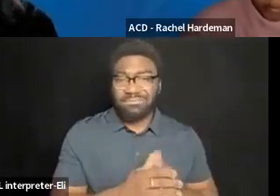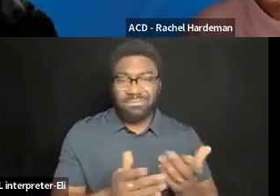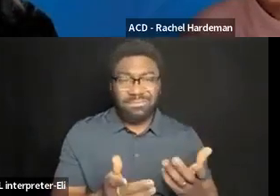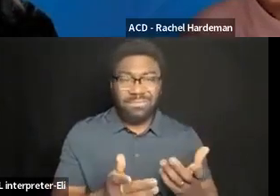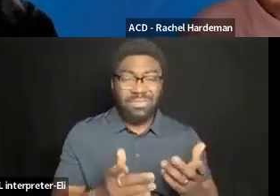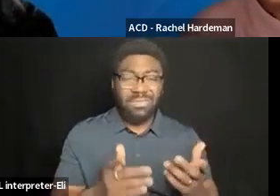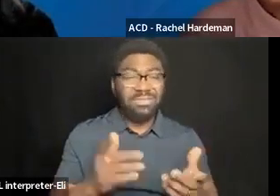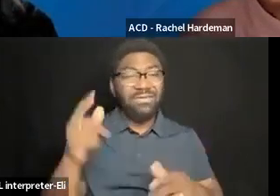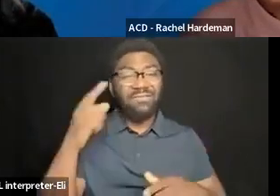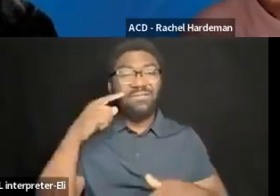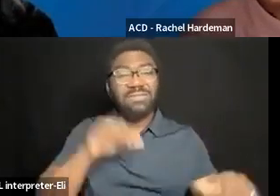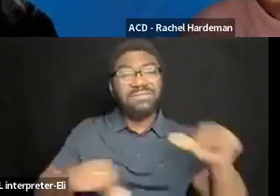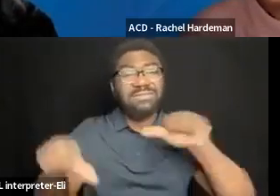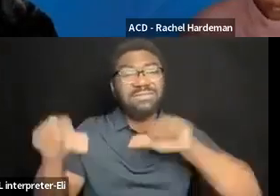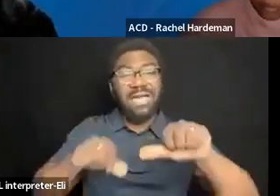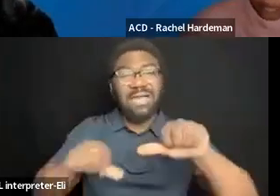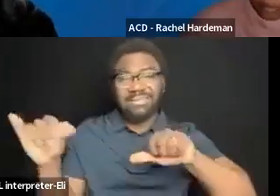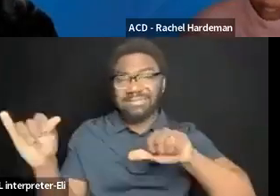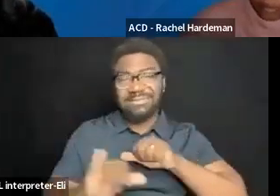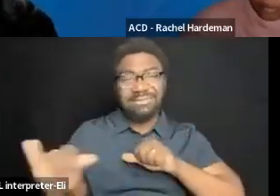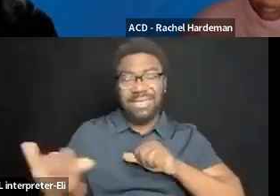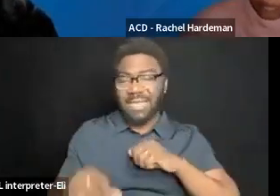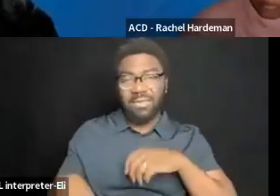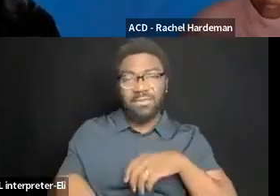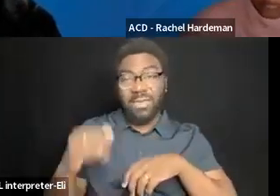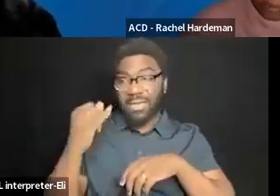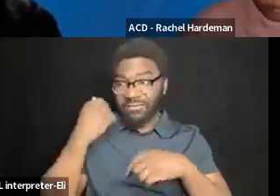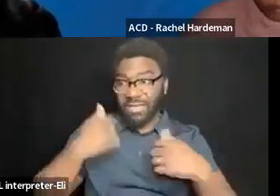I'm trained to be a scientist, but if success is defined